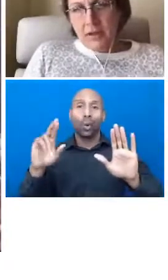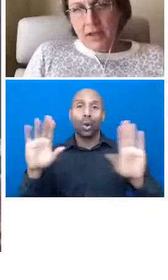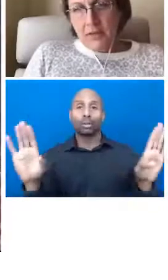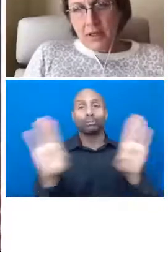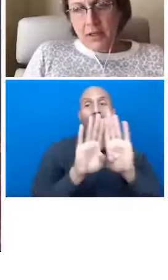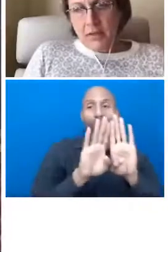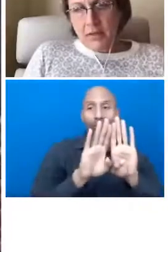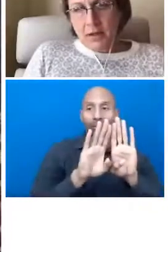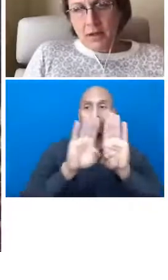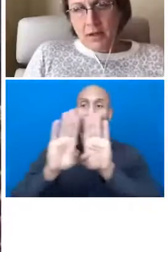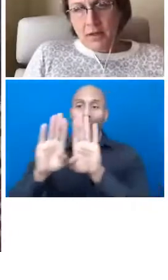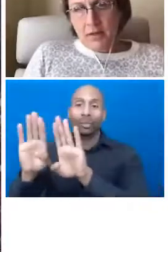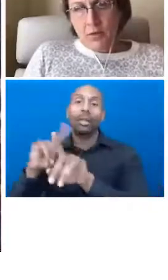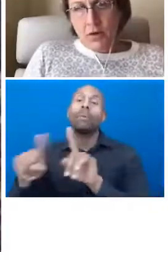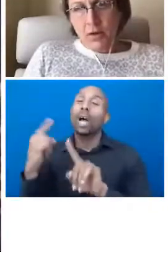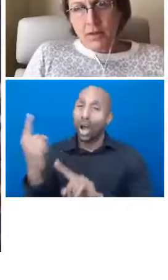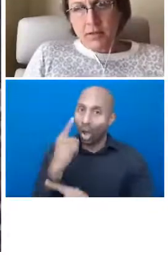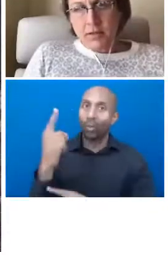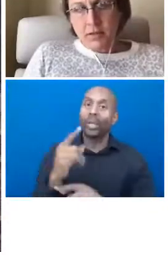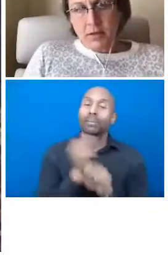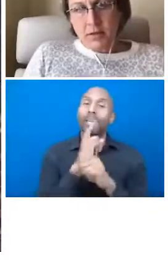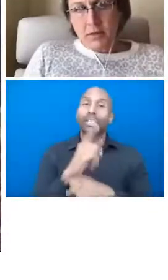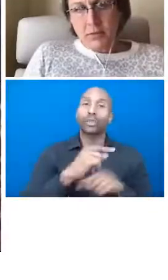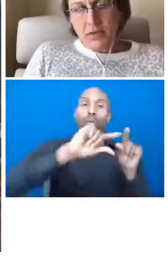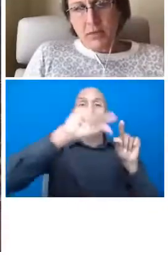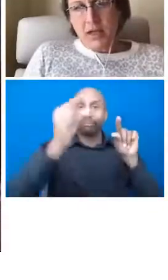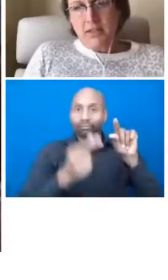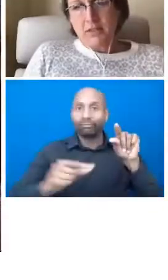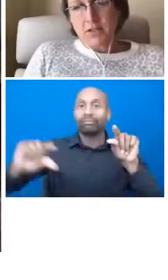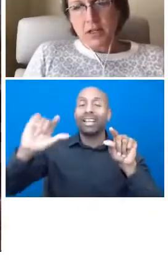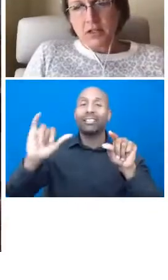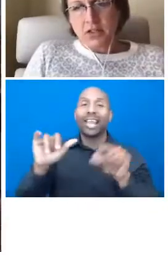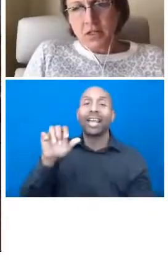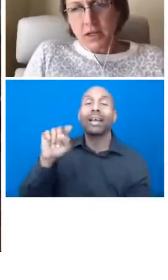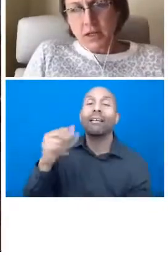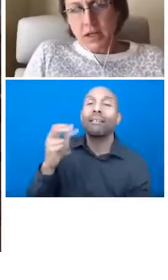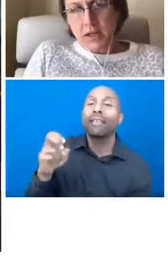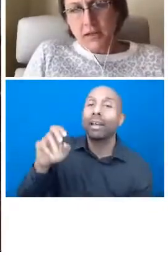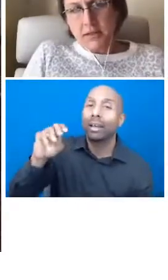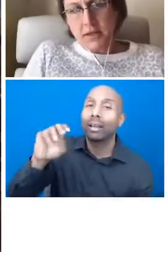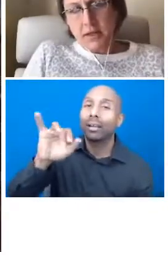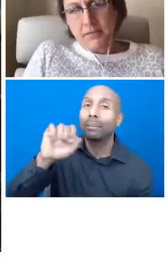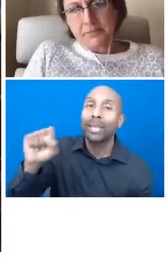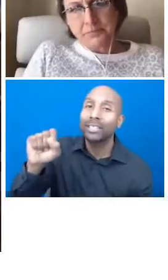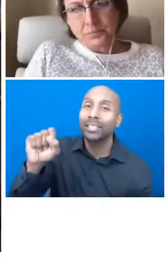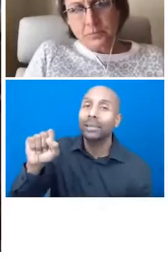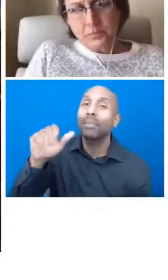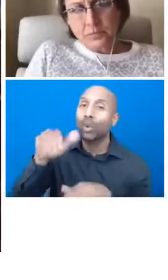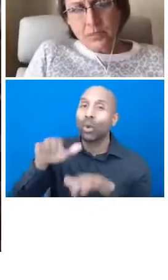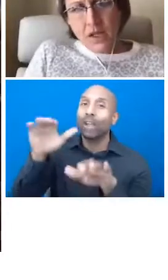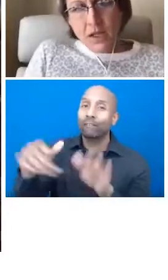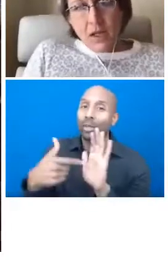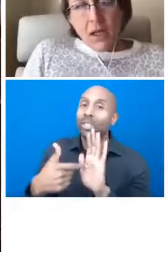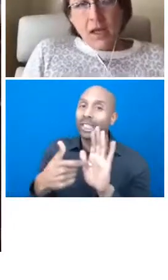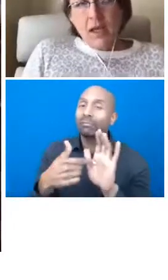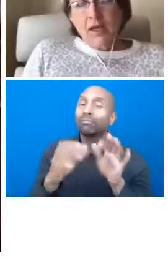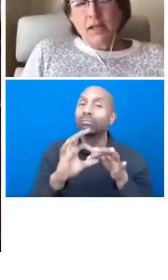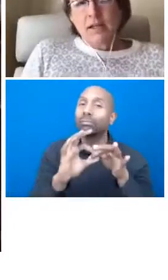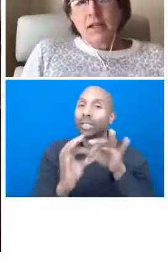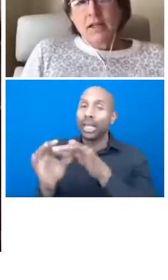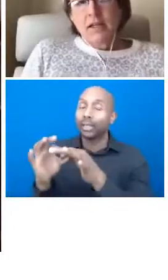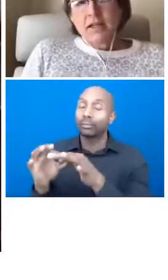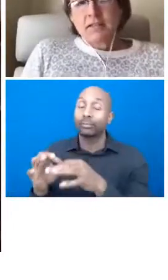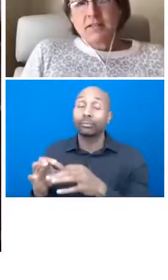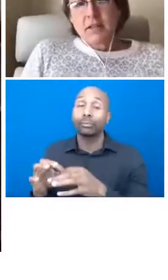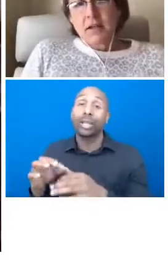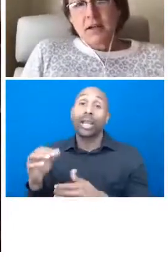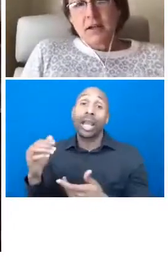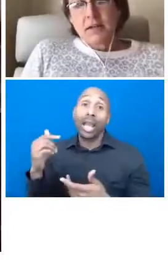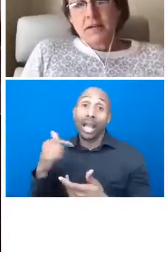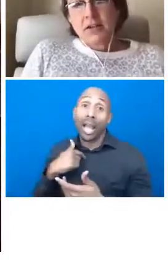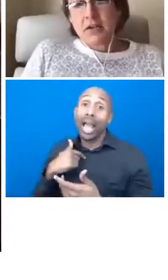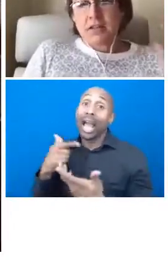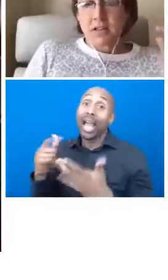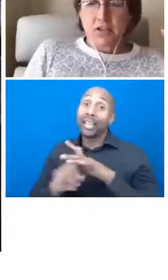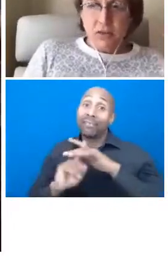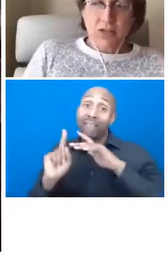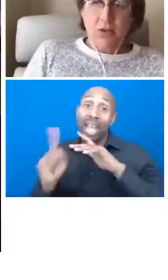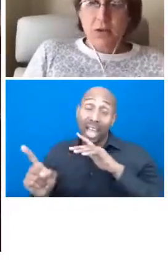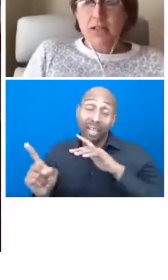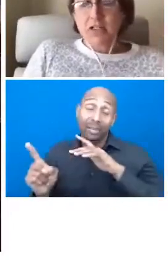evacuated New Orleans with my husband during Katrina, and there is a direct correlation